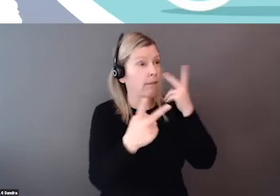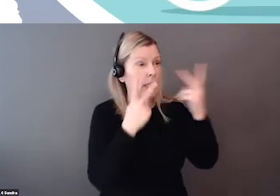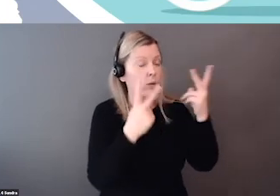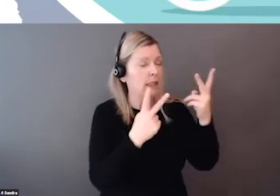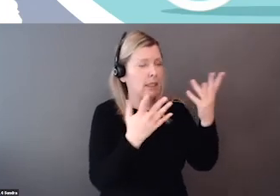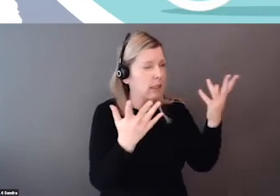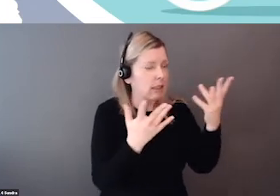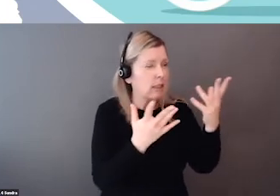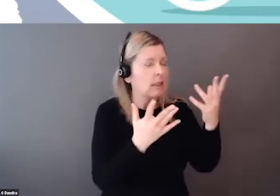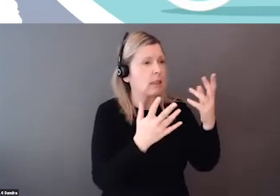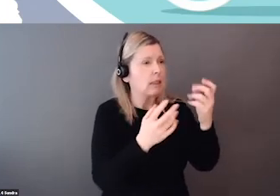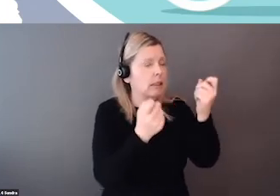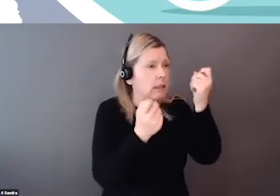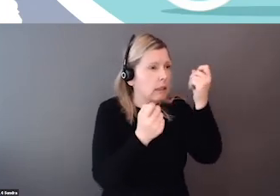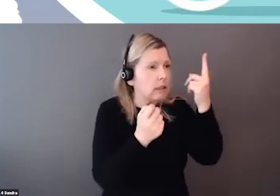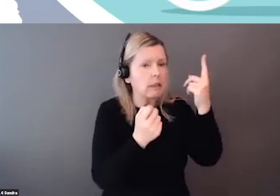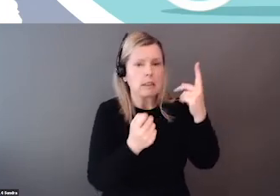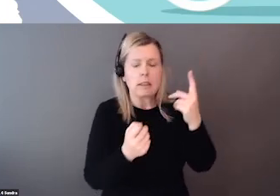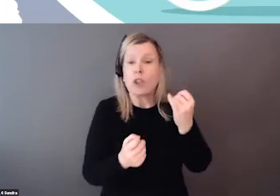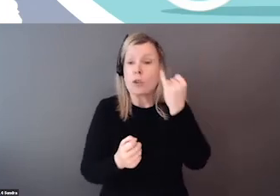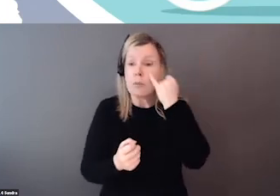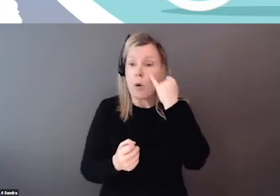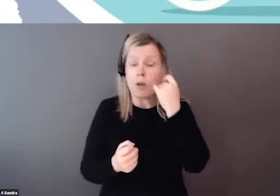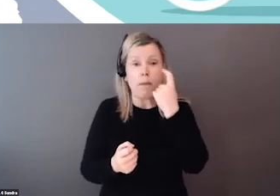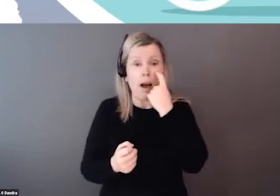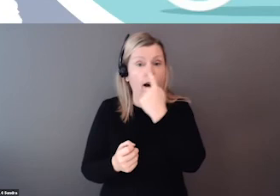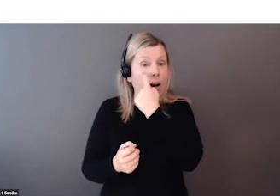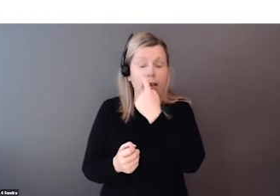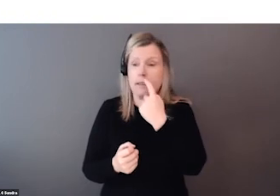especially for people who cannot use the visual.